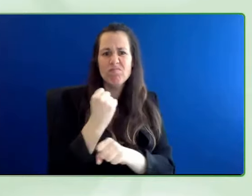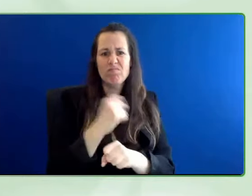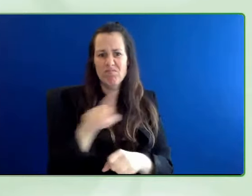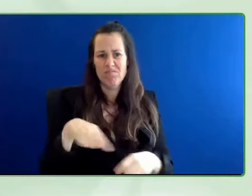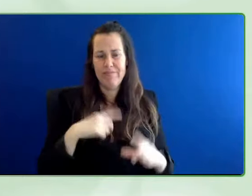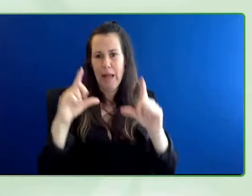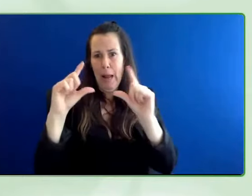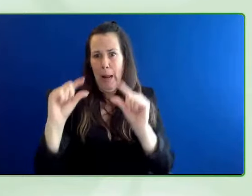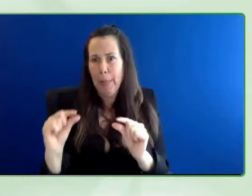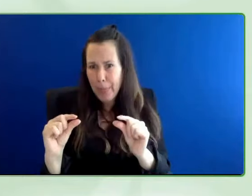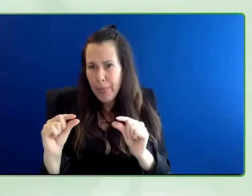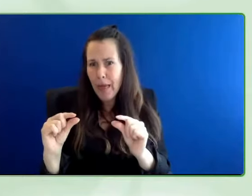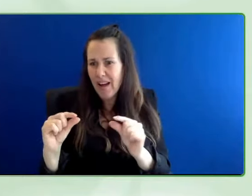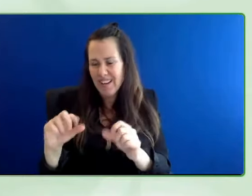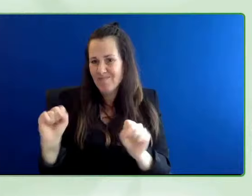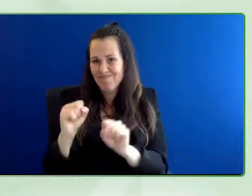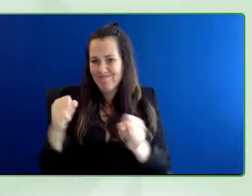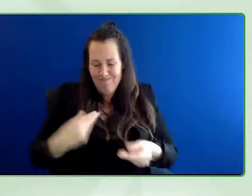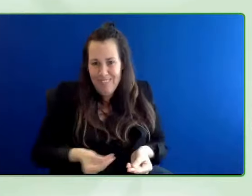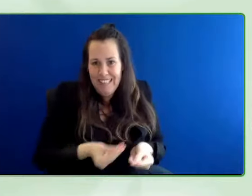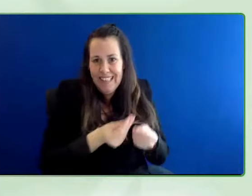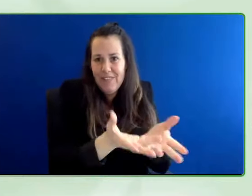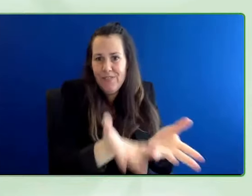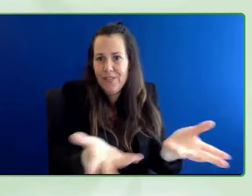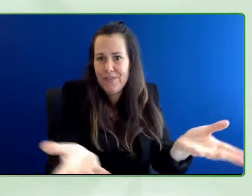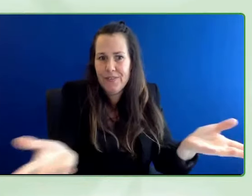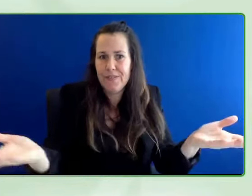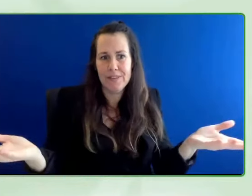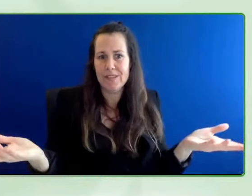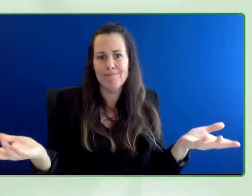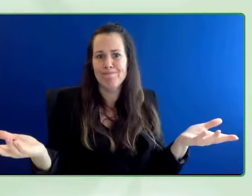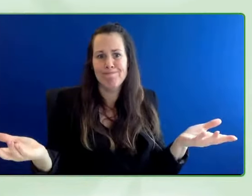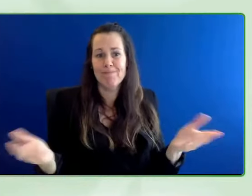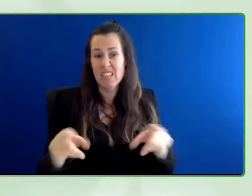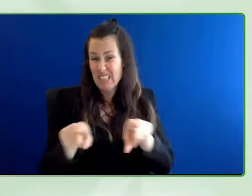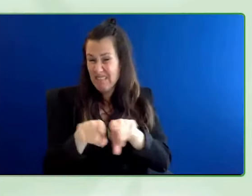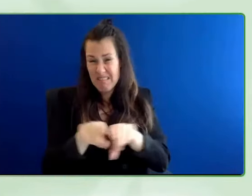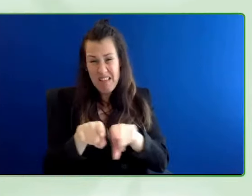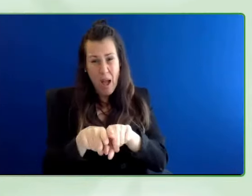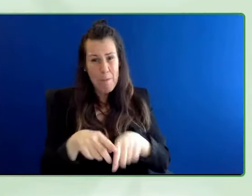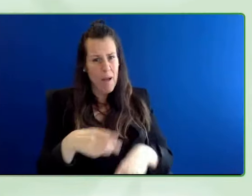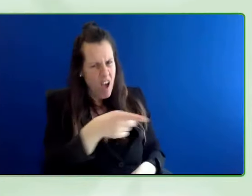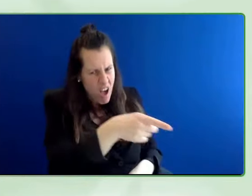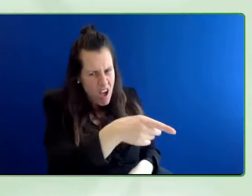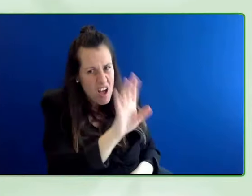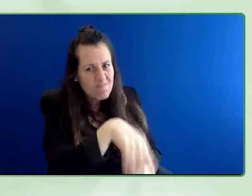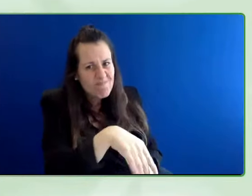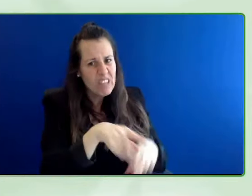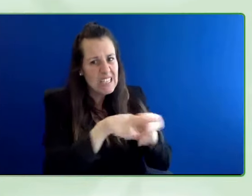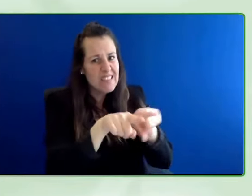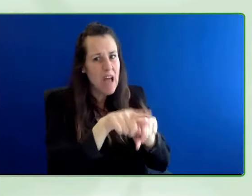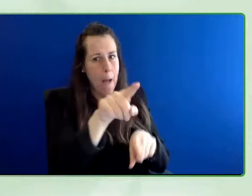Because in our country, it's not easy to find where you can buy an assistive technology